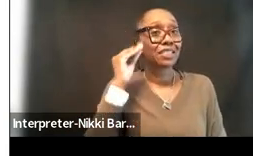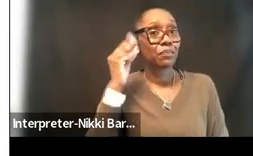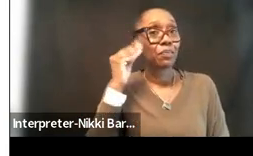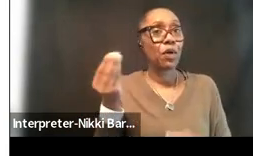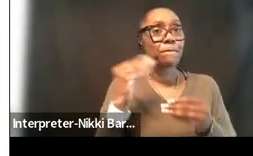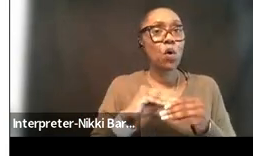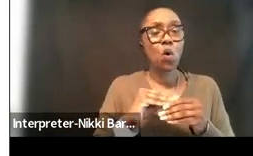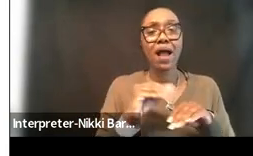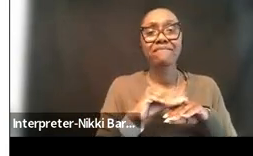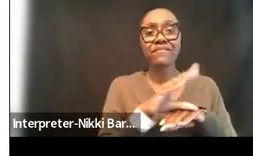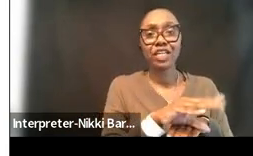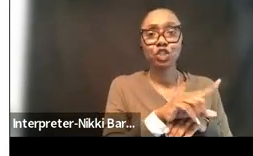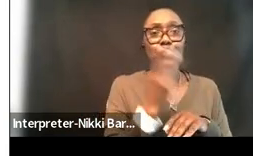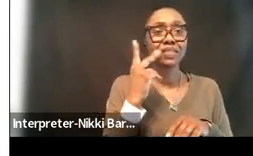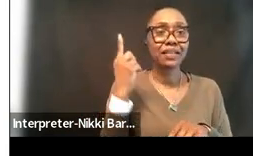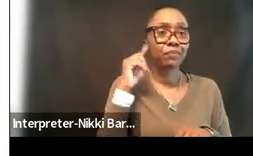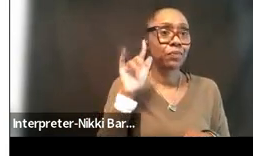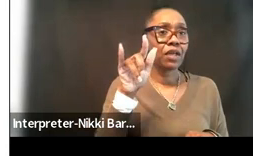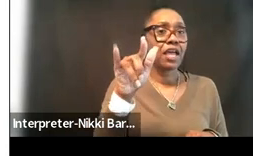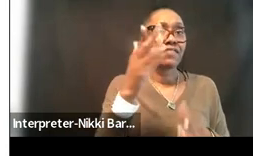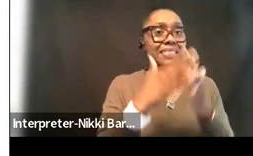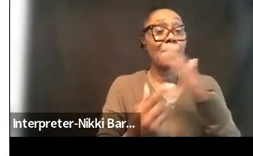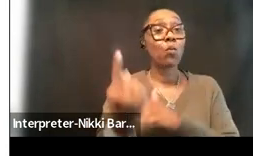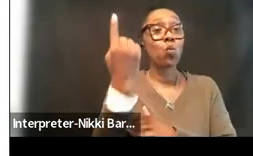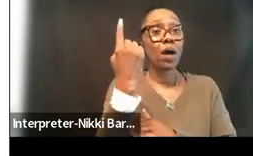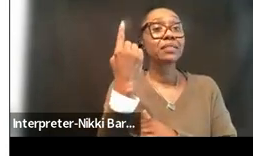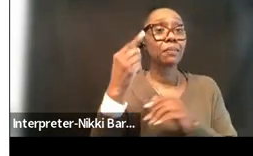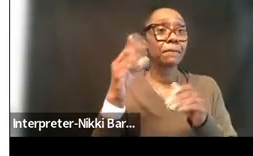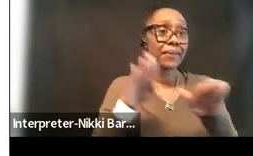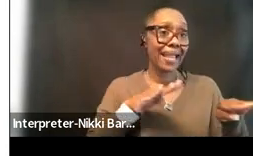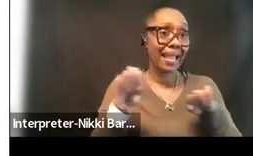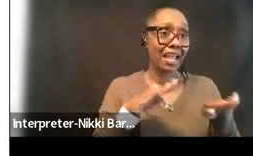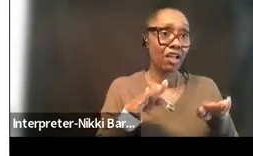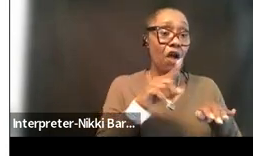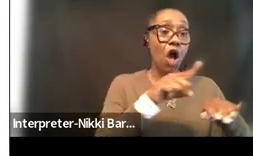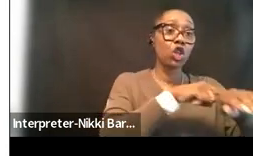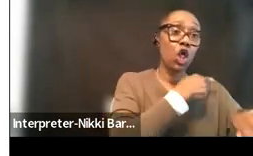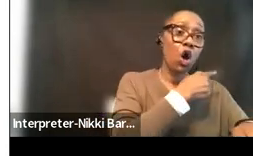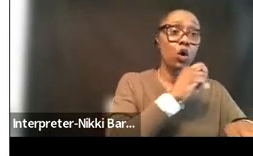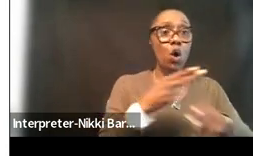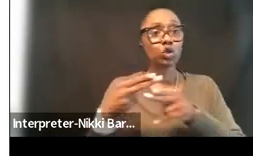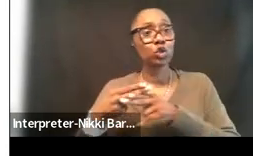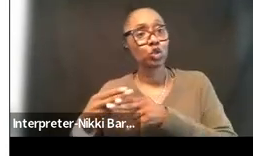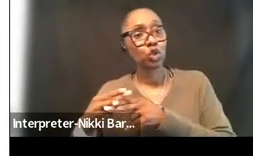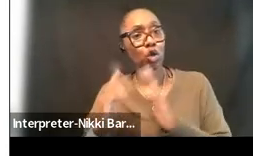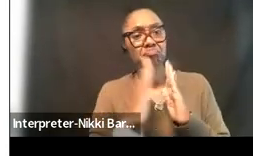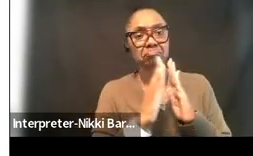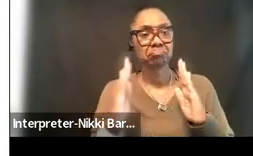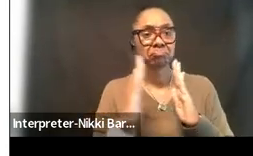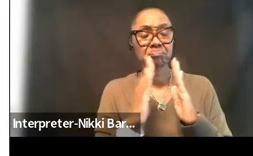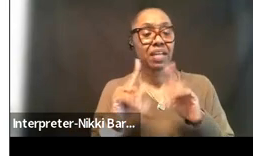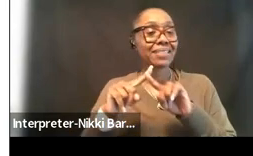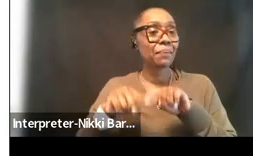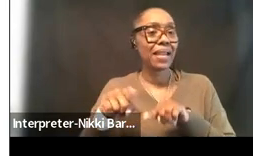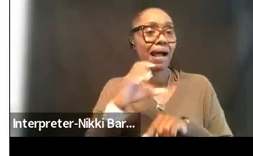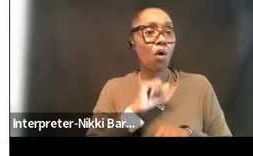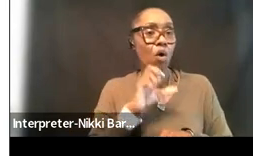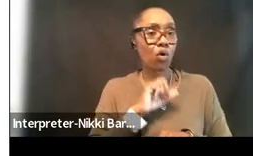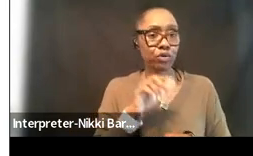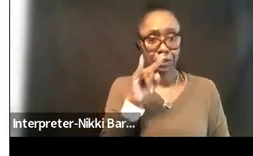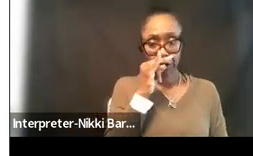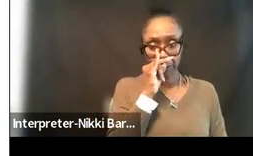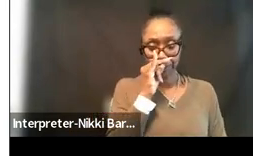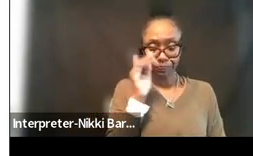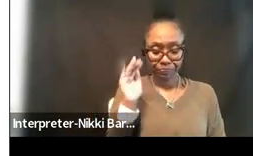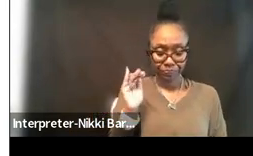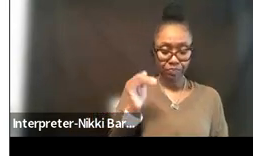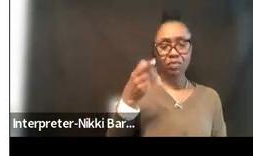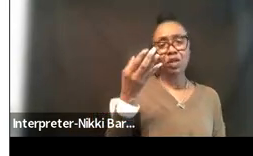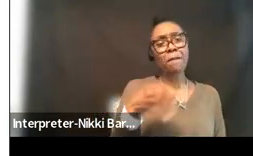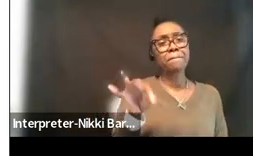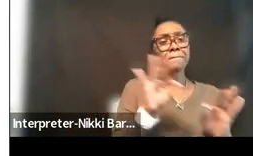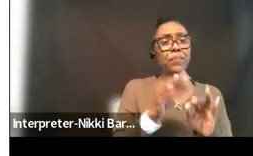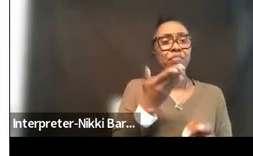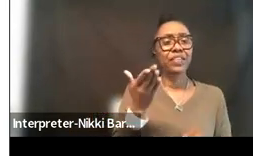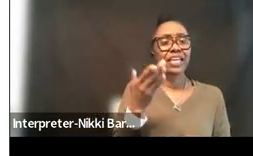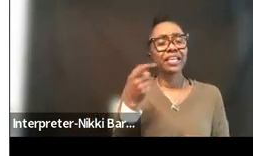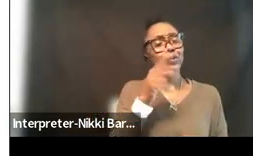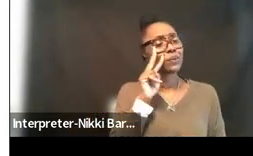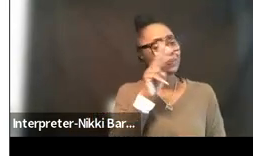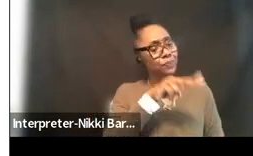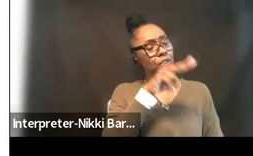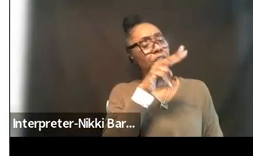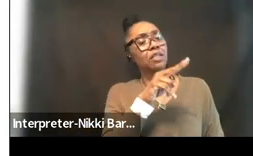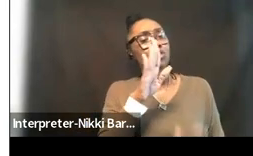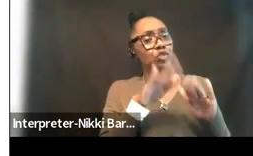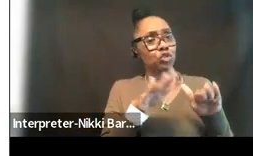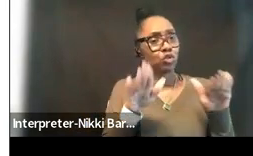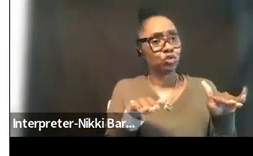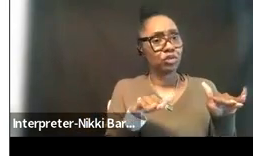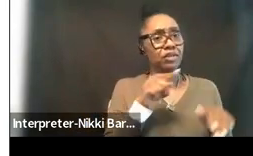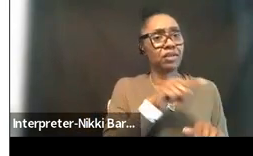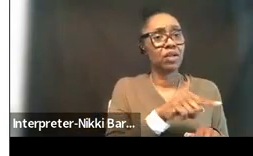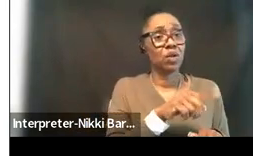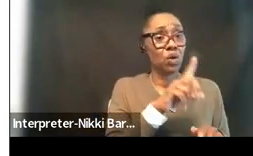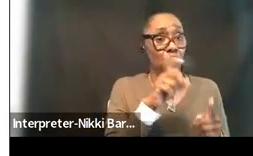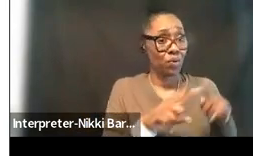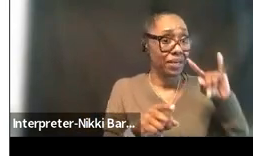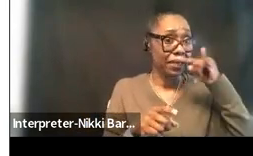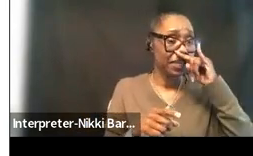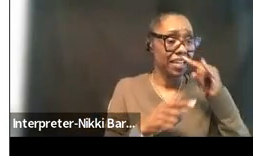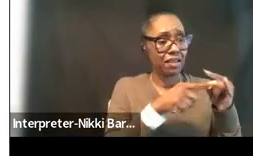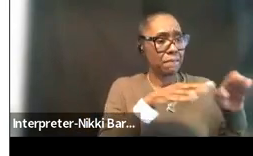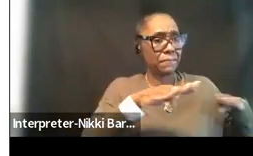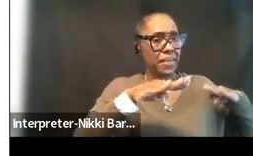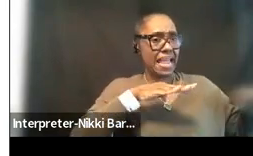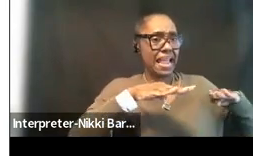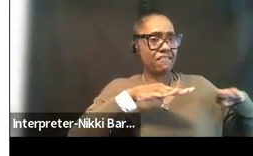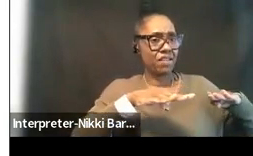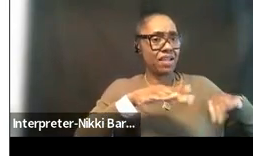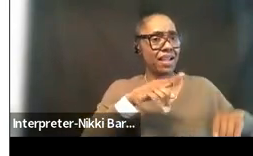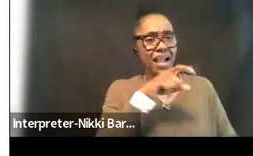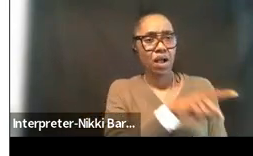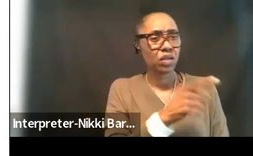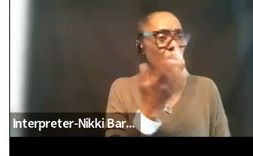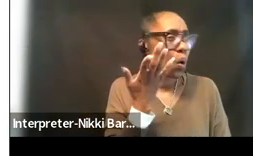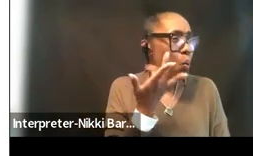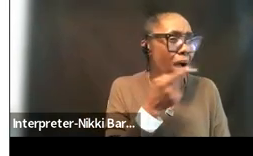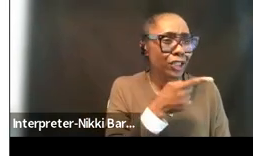Long-term or short term sort of depending on the age of the child. But the most important frame that you want to think about when looking at children is is that we're turning away from when a child may be misbehaving to asking like, why are you acting this way?